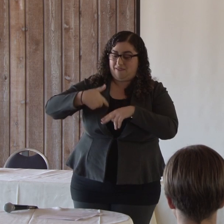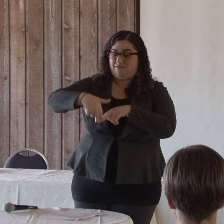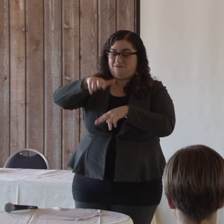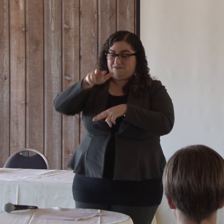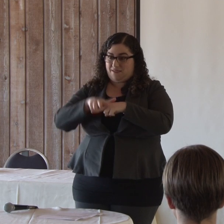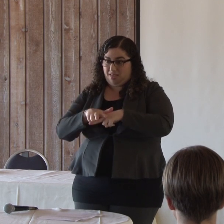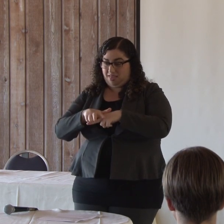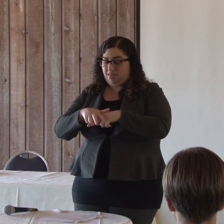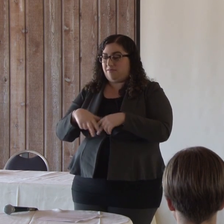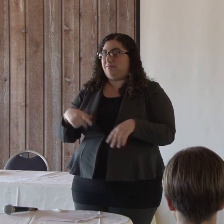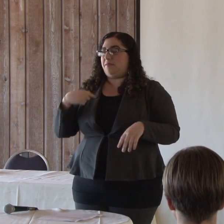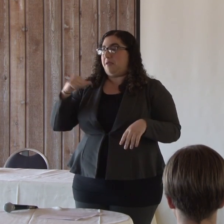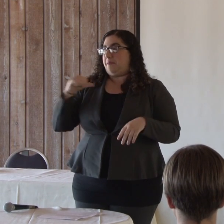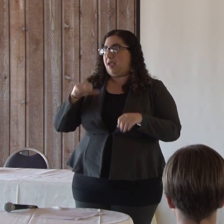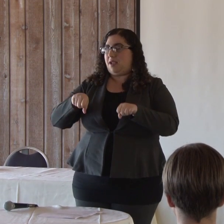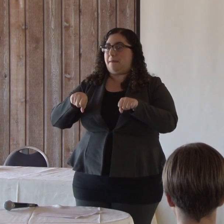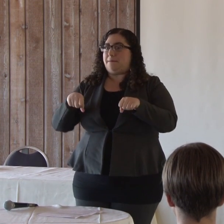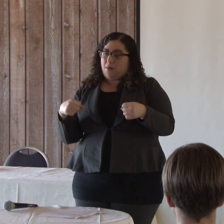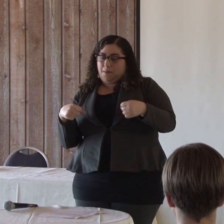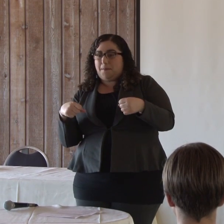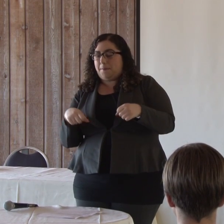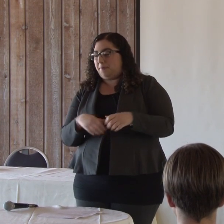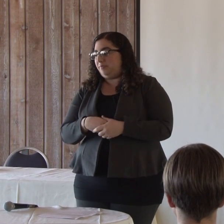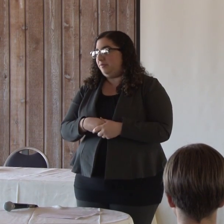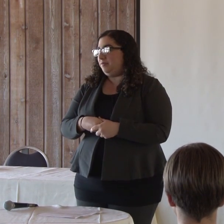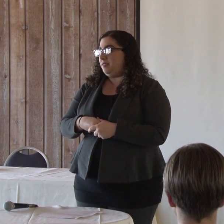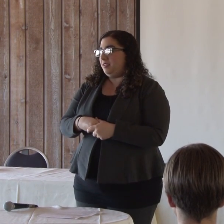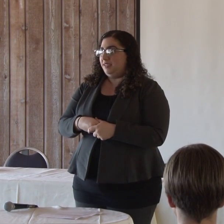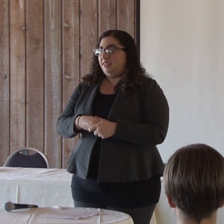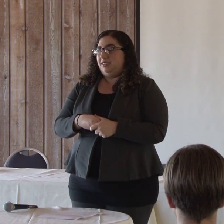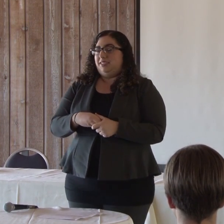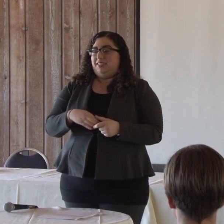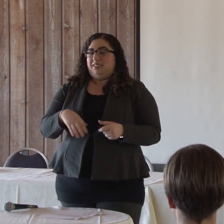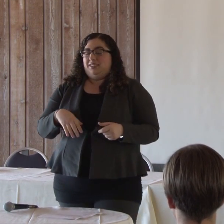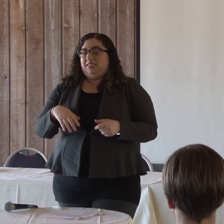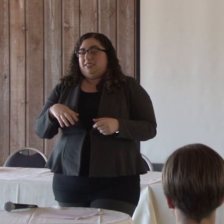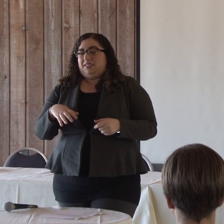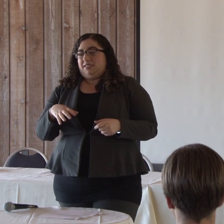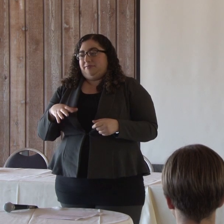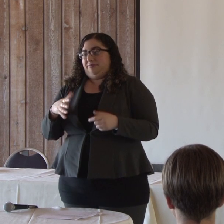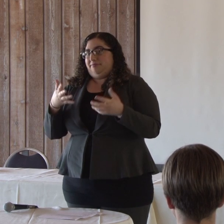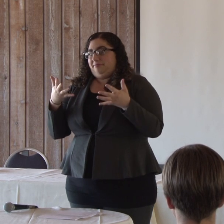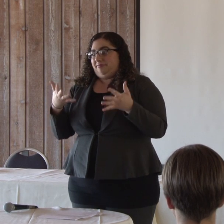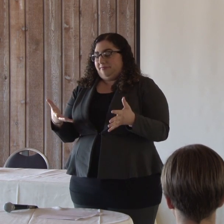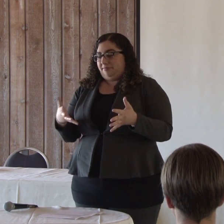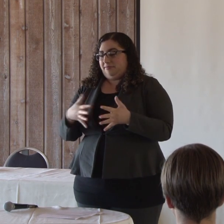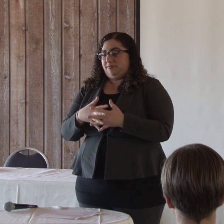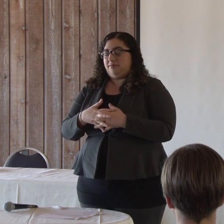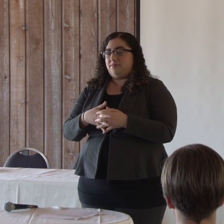And that I was walking. I walked down the stairs and ended up falling and felt..